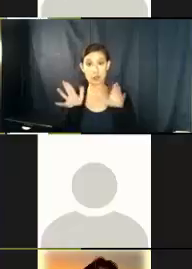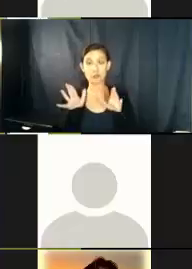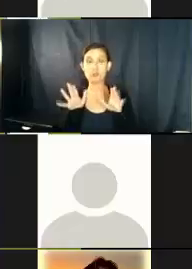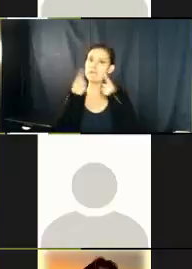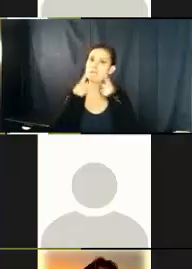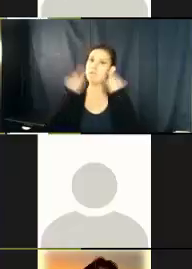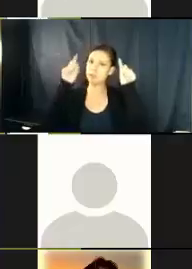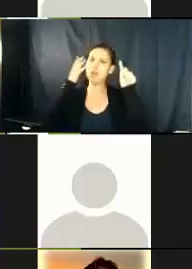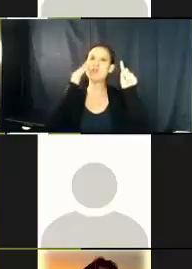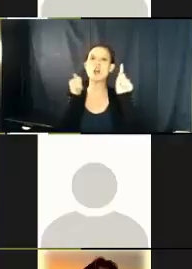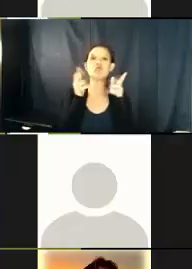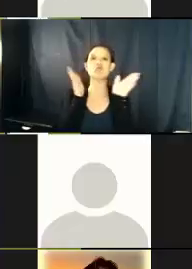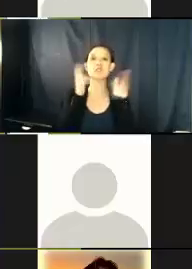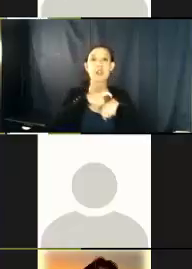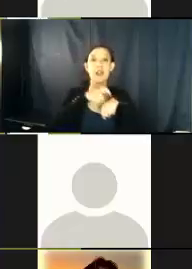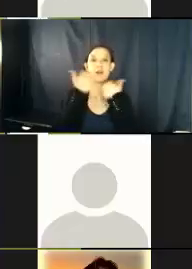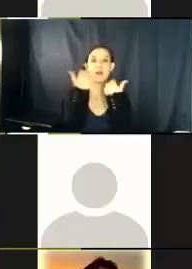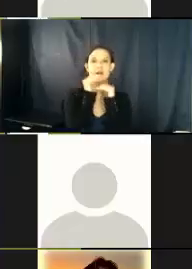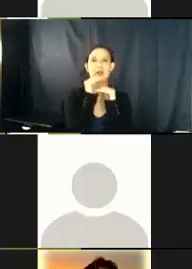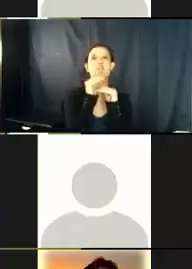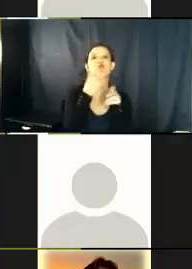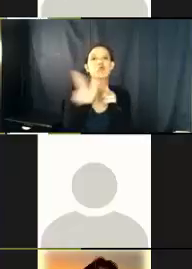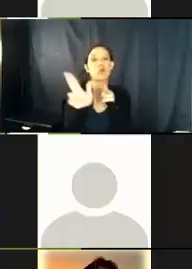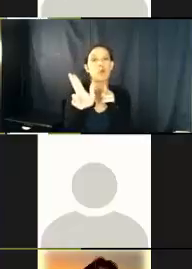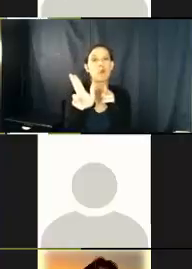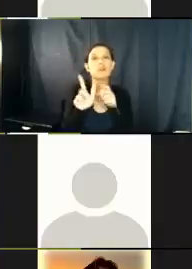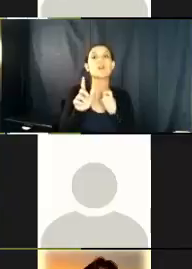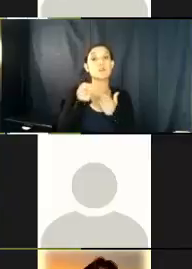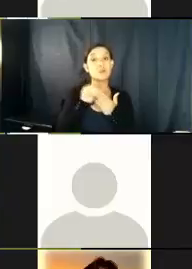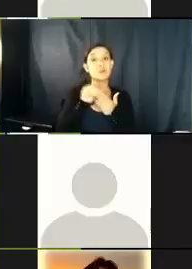And a student feels like they can be successful in watching a video but they might need more